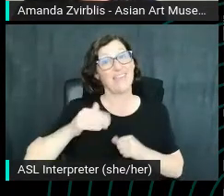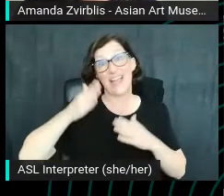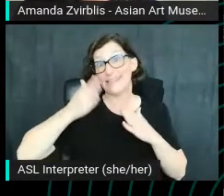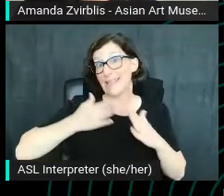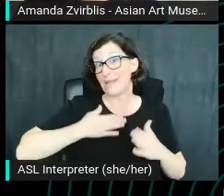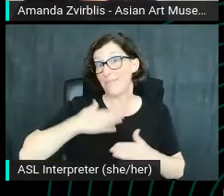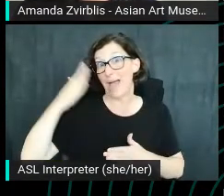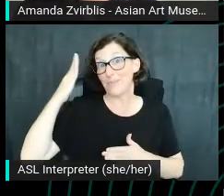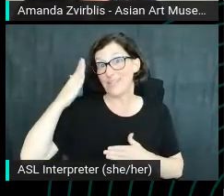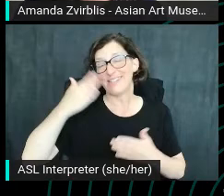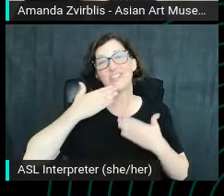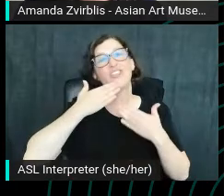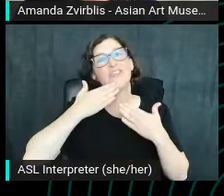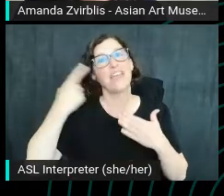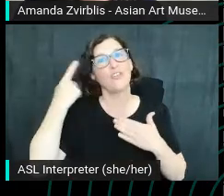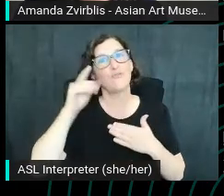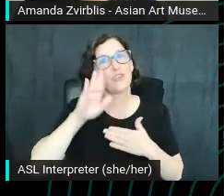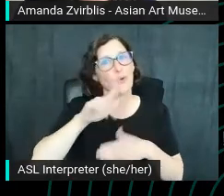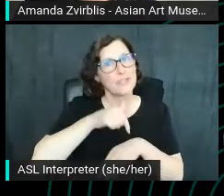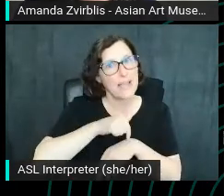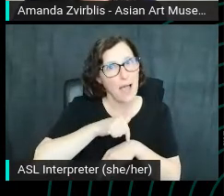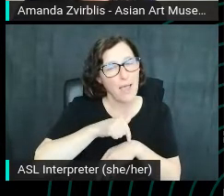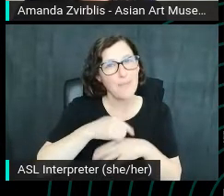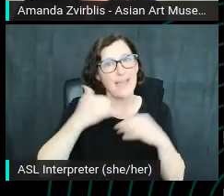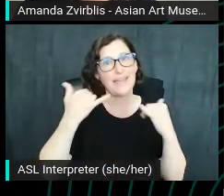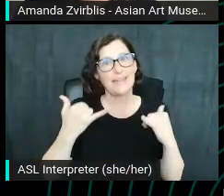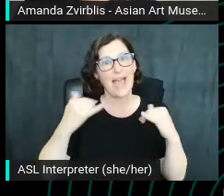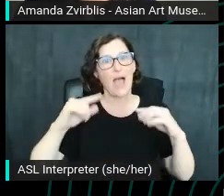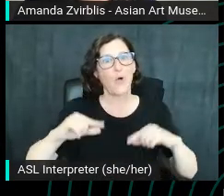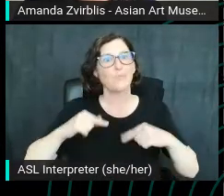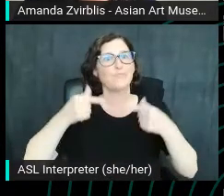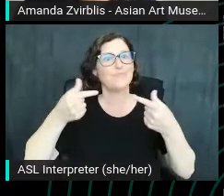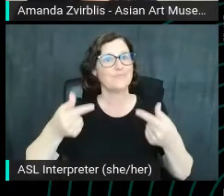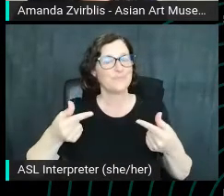Thank you all for your time, and now I'm going to hand it over to Imani.